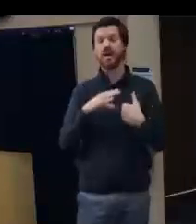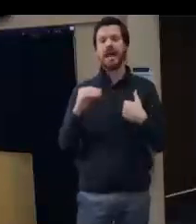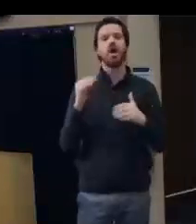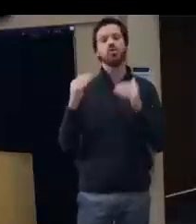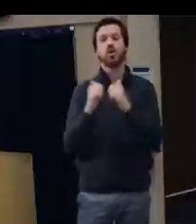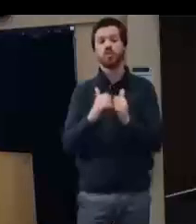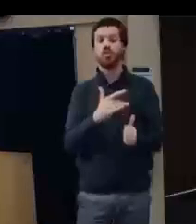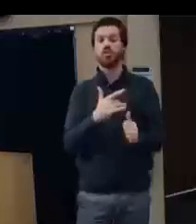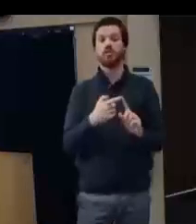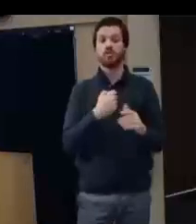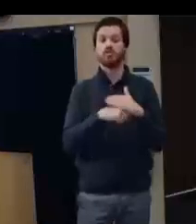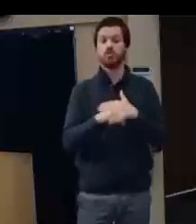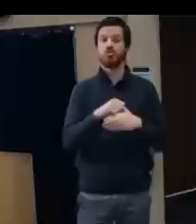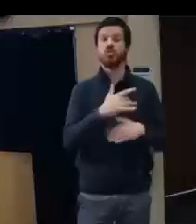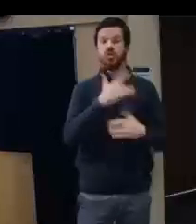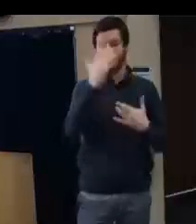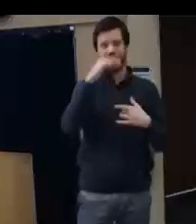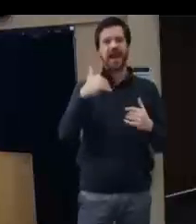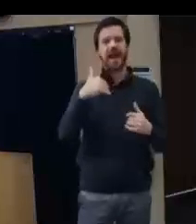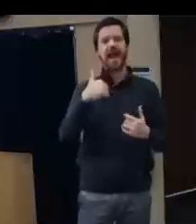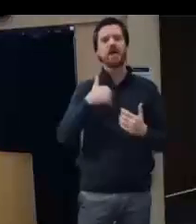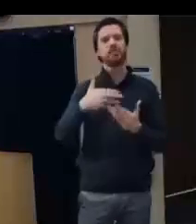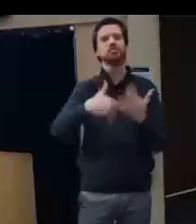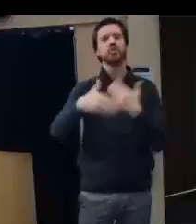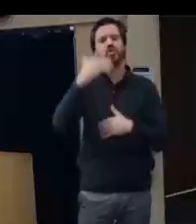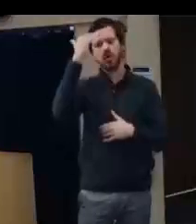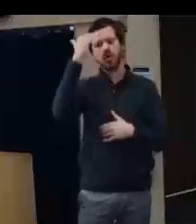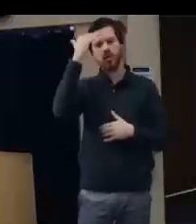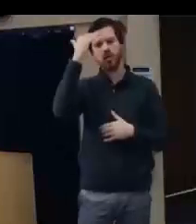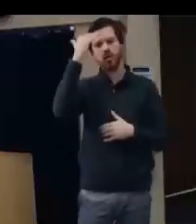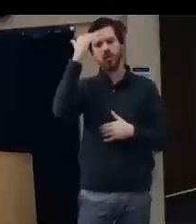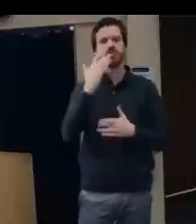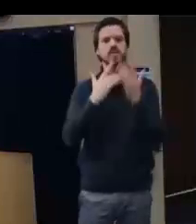heart disease are at risk of social cognition deficit so they're often will'll describe being